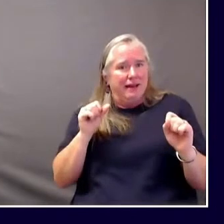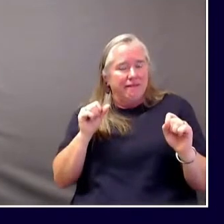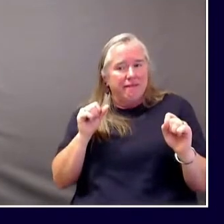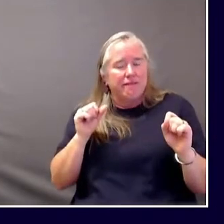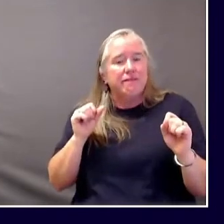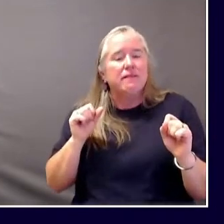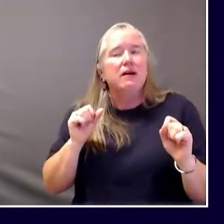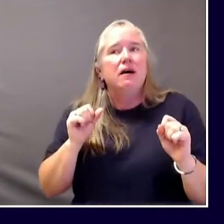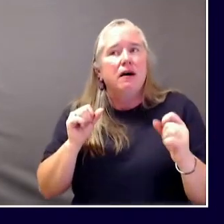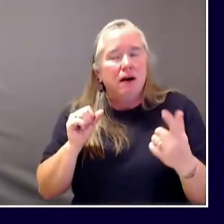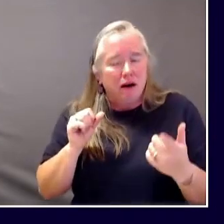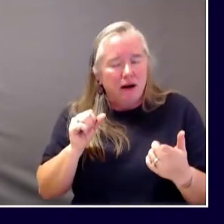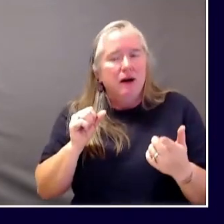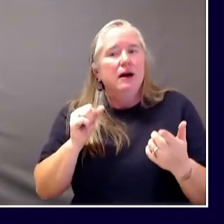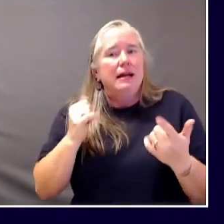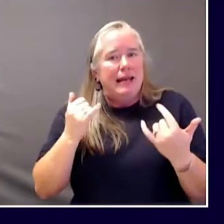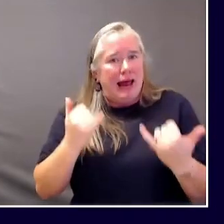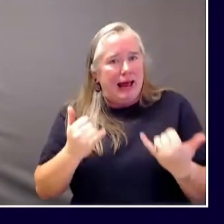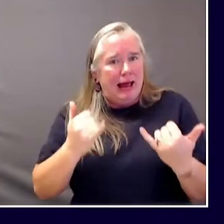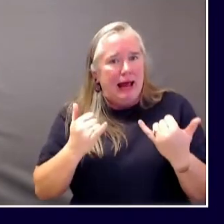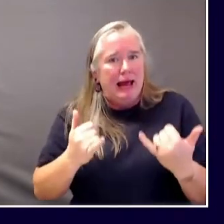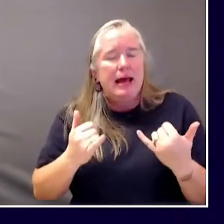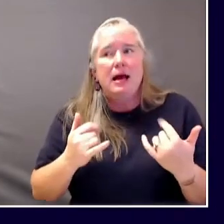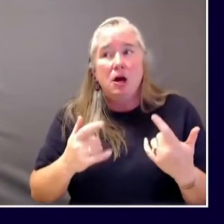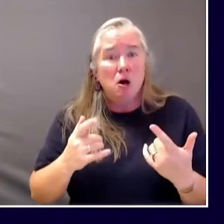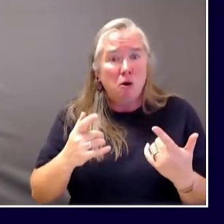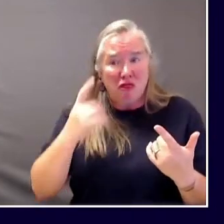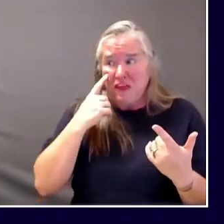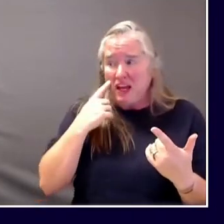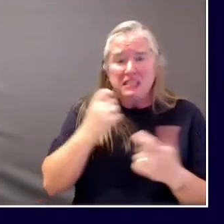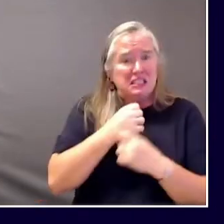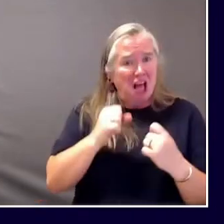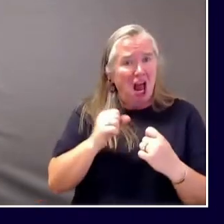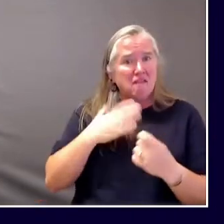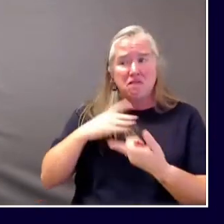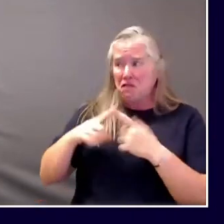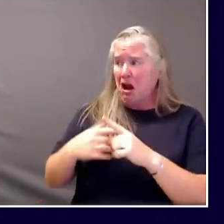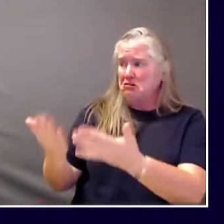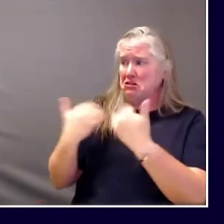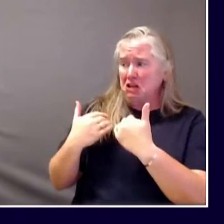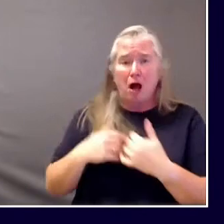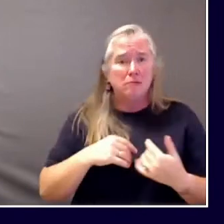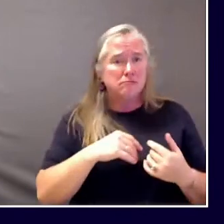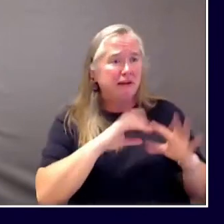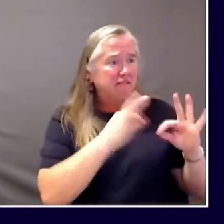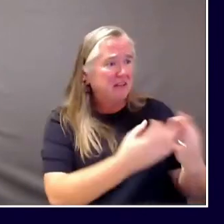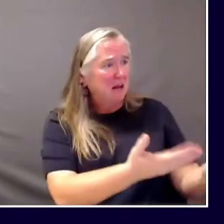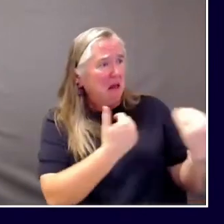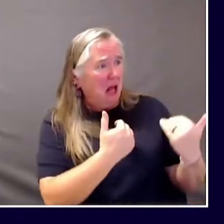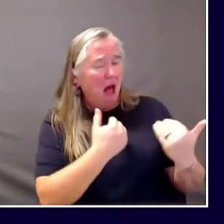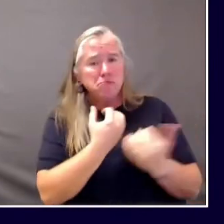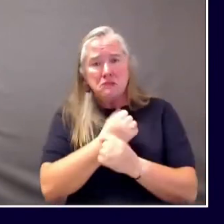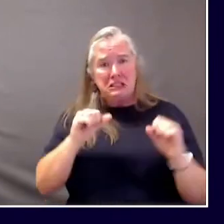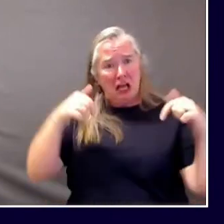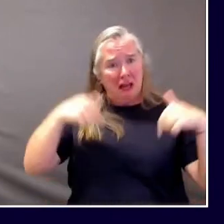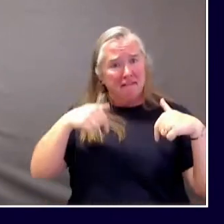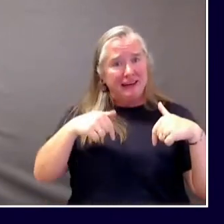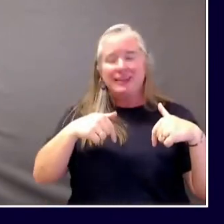now being a source of risk as gatherings are moving indoors so